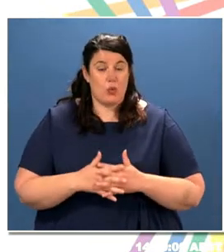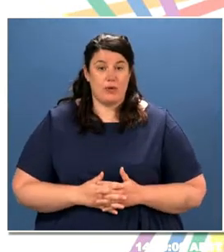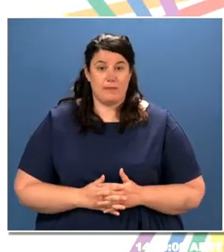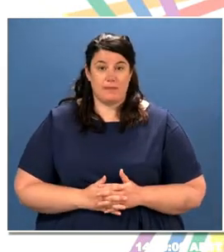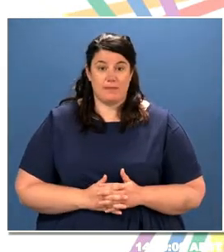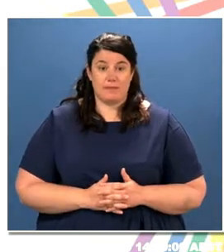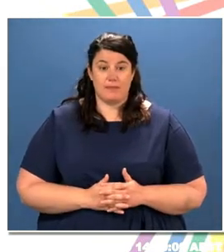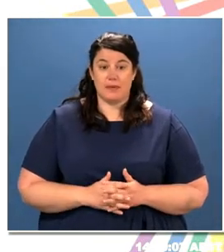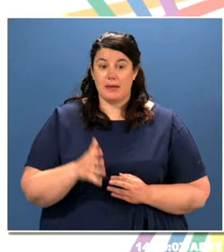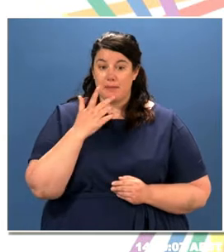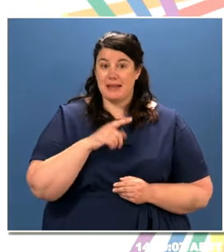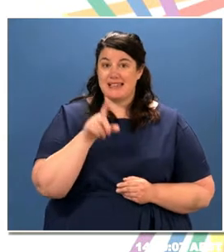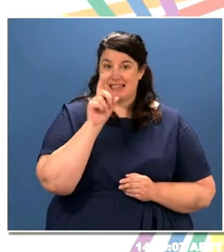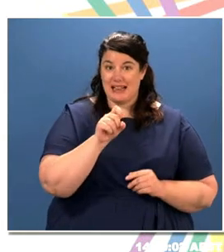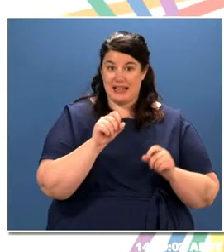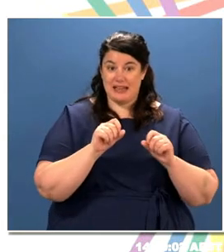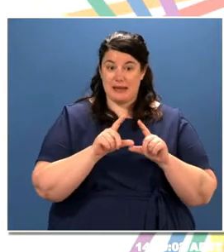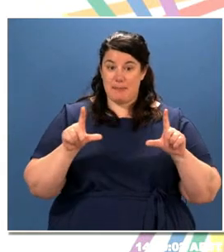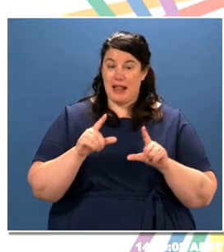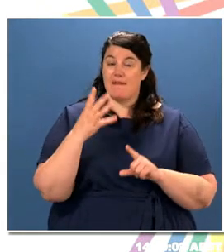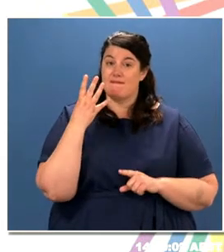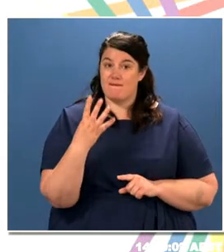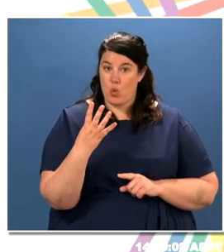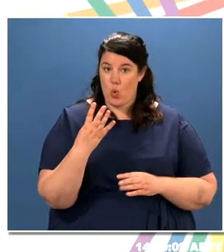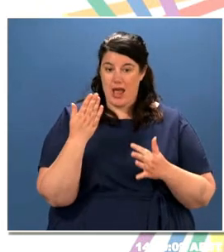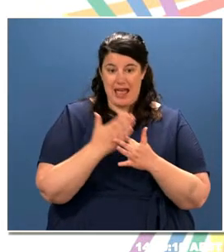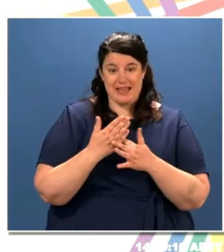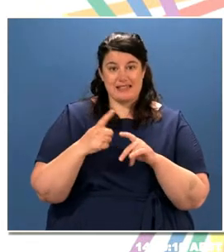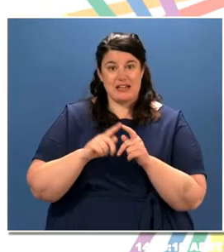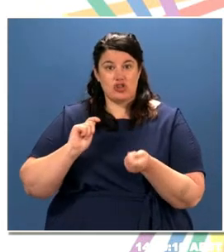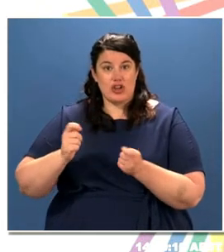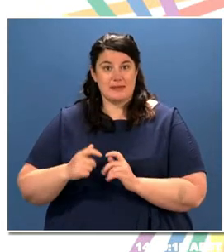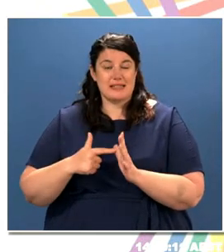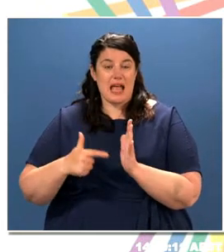If the operator completes click on to pillar four which is access and adjustments at work, please.